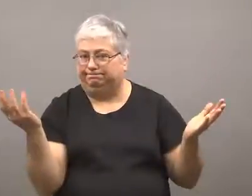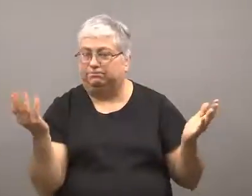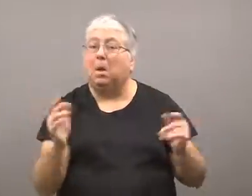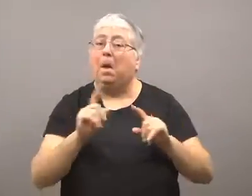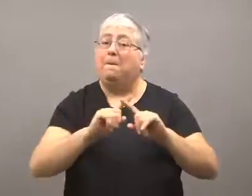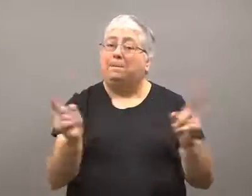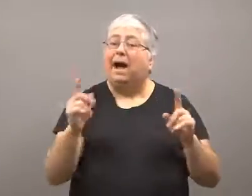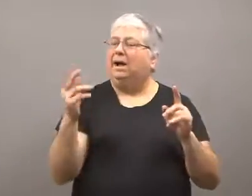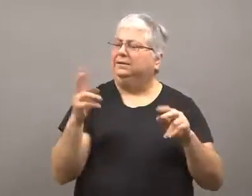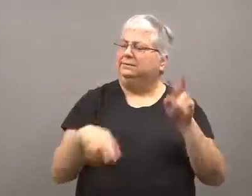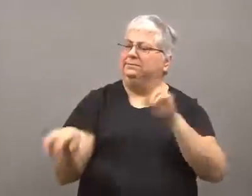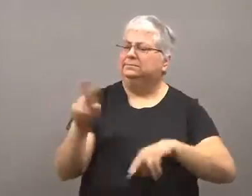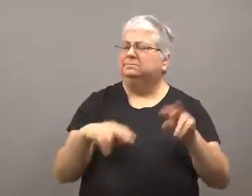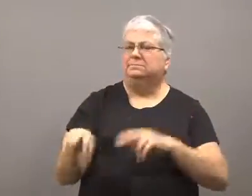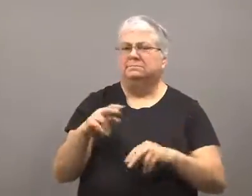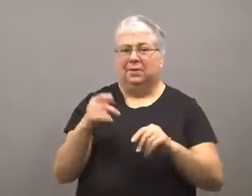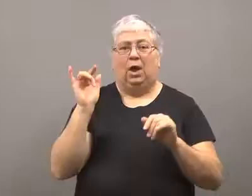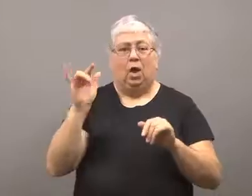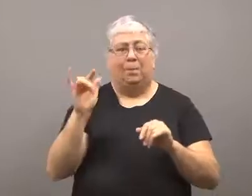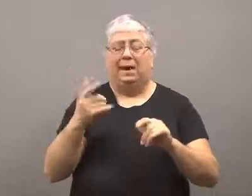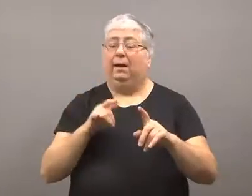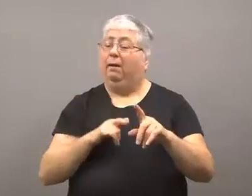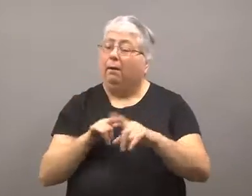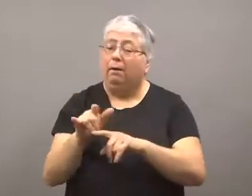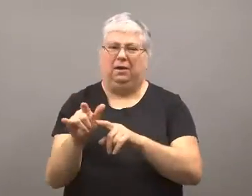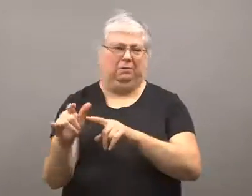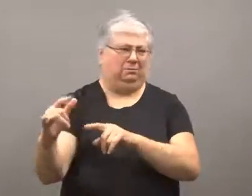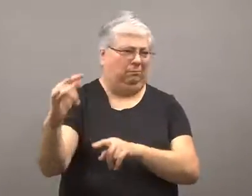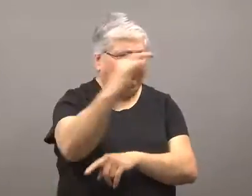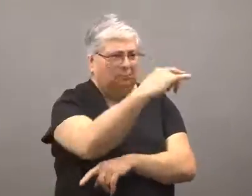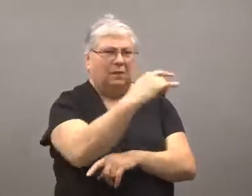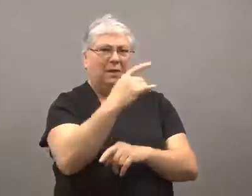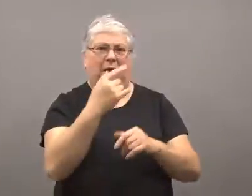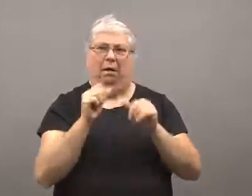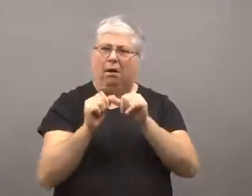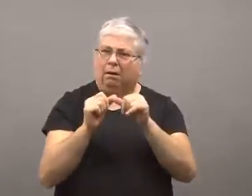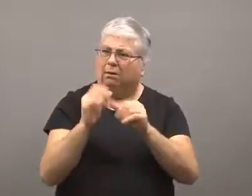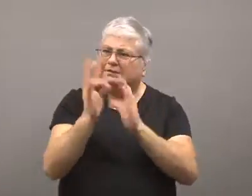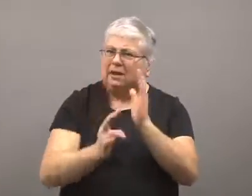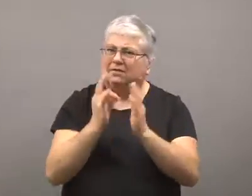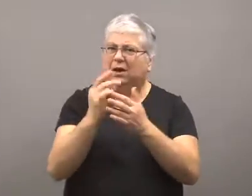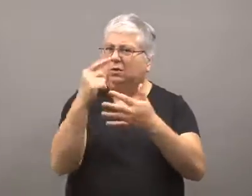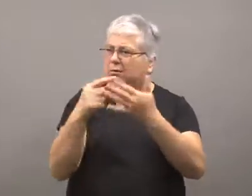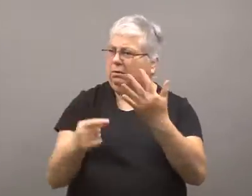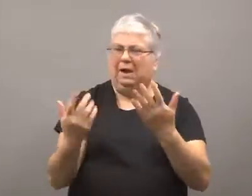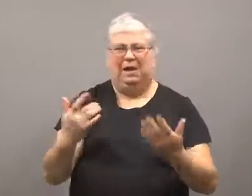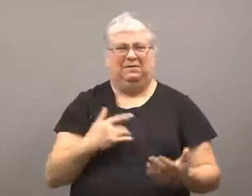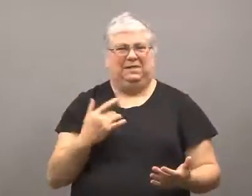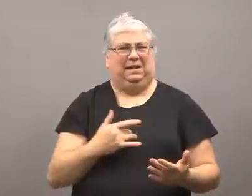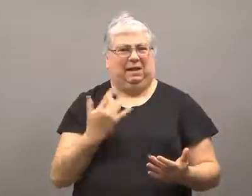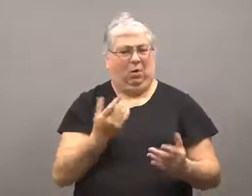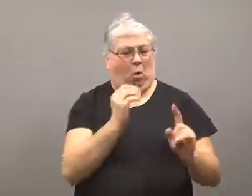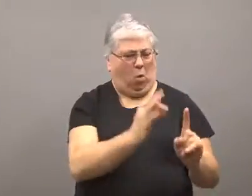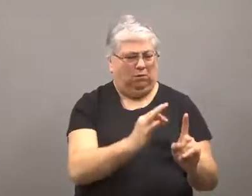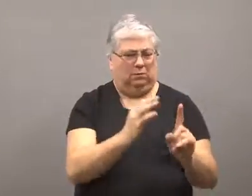However, with the left turn, and the plane continuing for 7 hours,